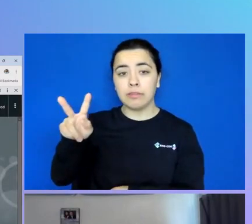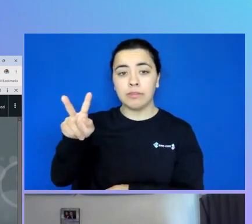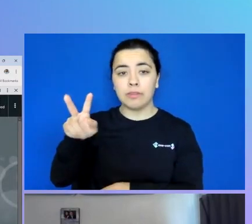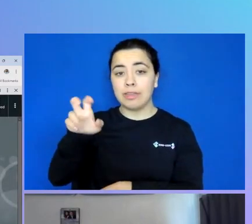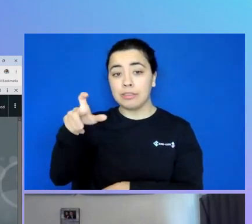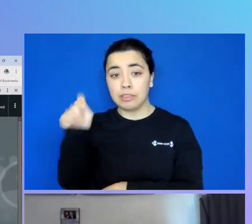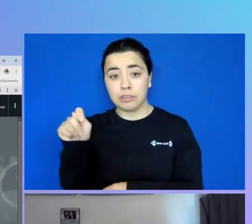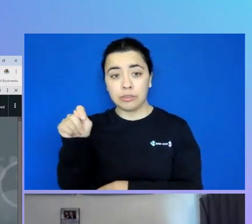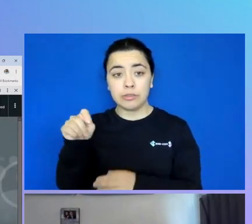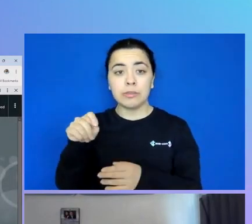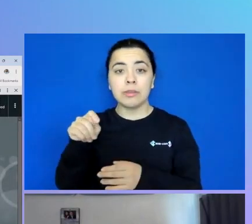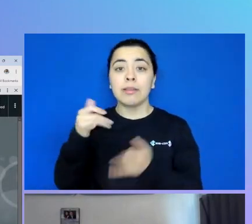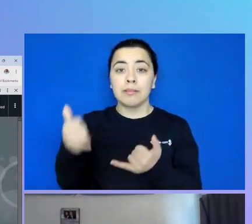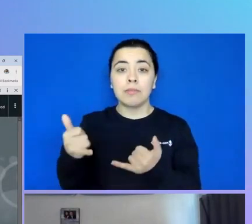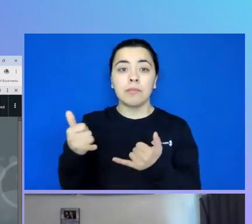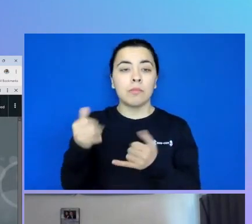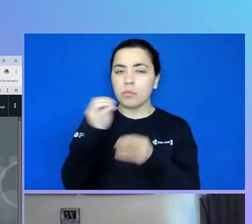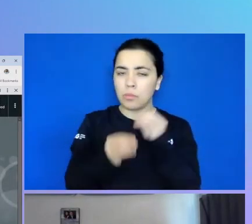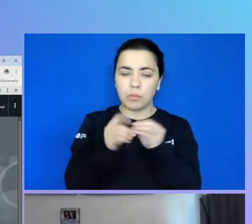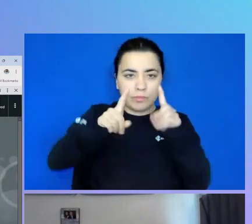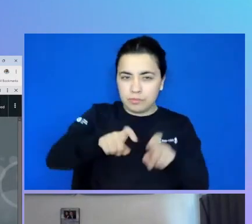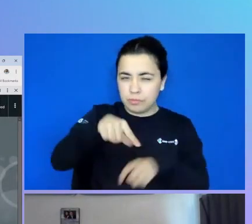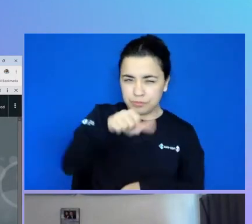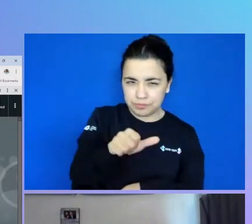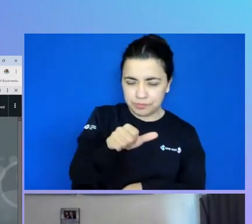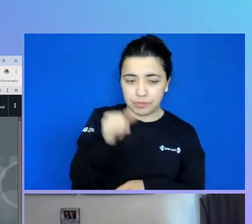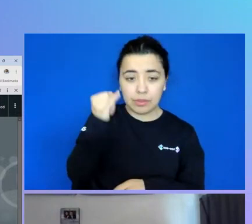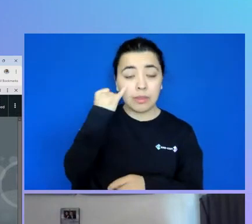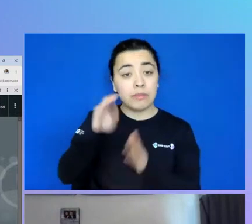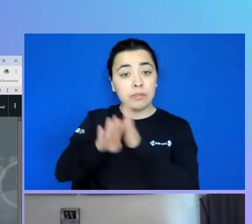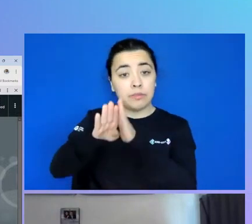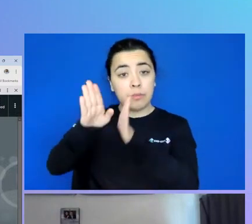the QA, a developer who is who's writing this code and is running